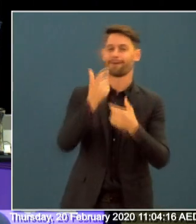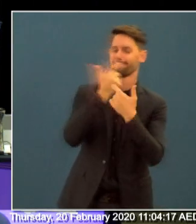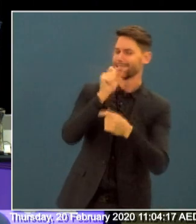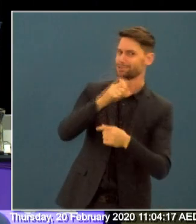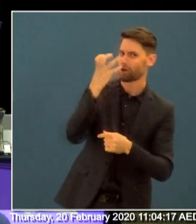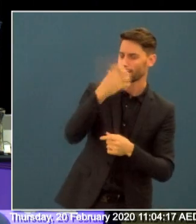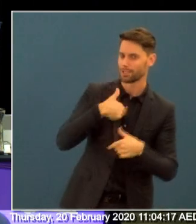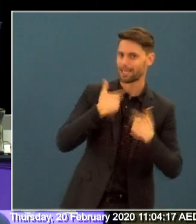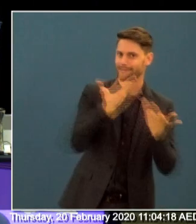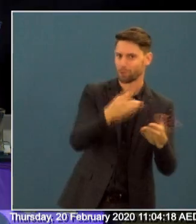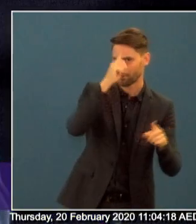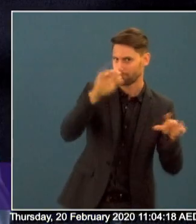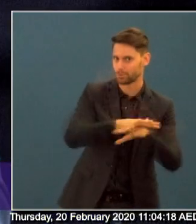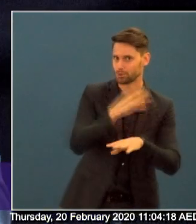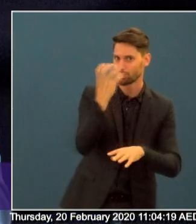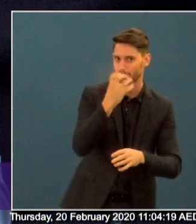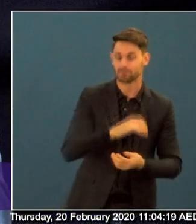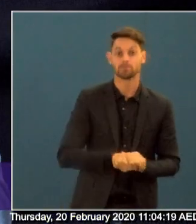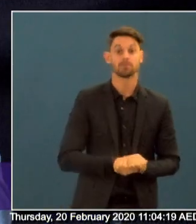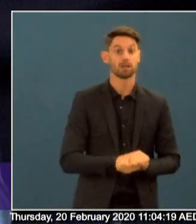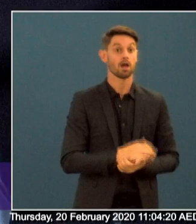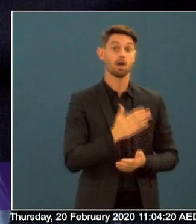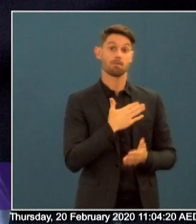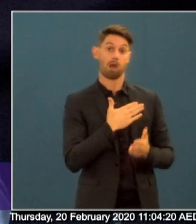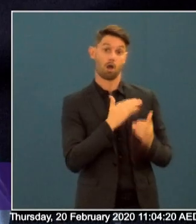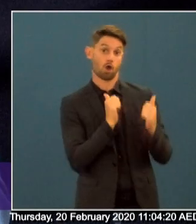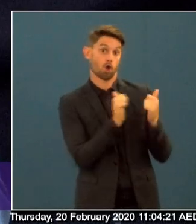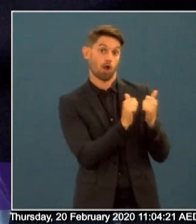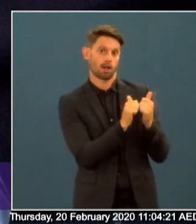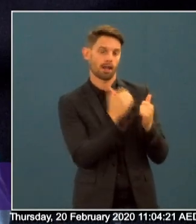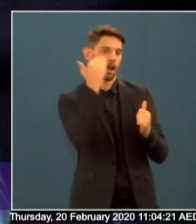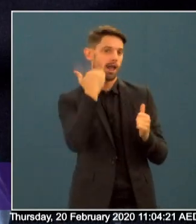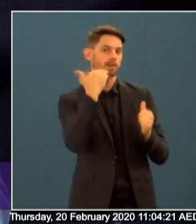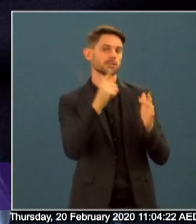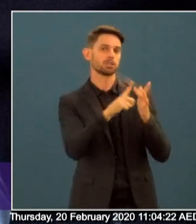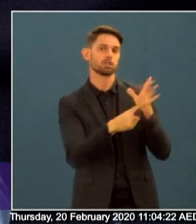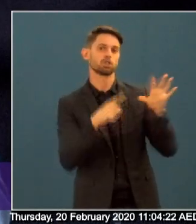My colleague, Dr Jacqueline Small, is an expert developmental paediatrician